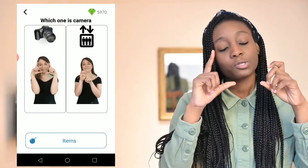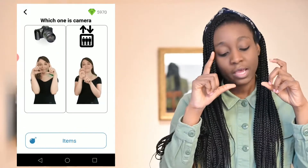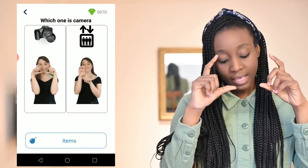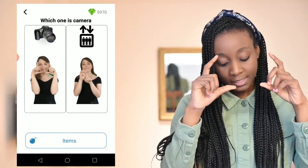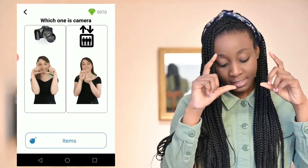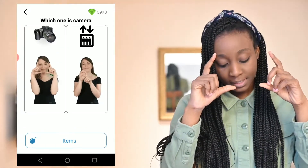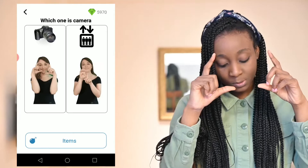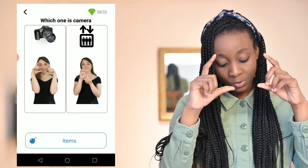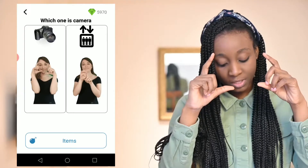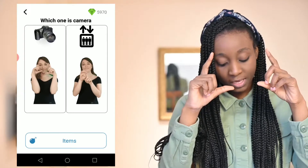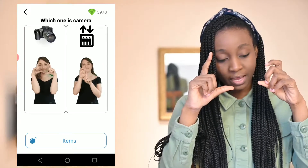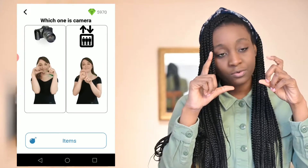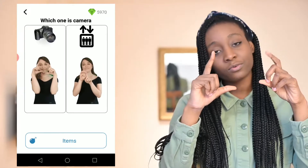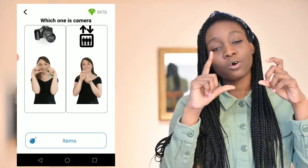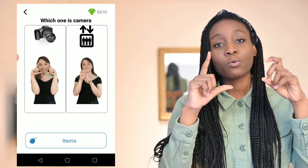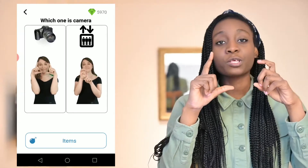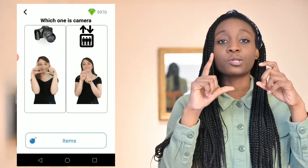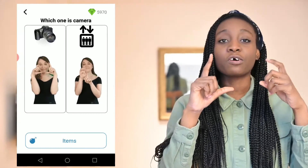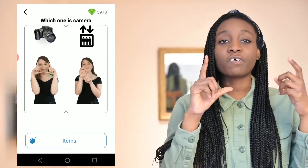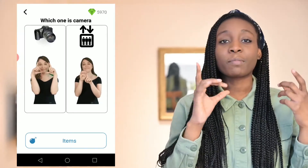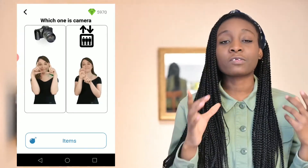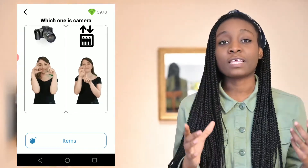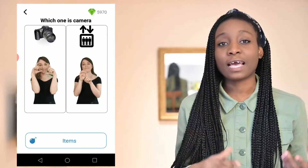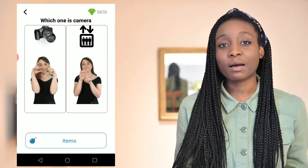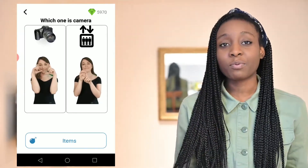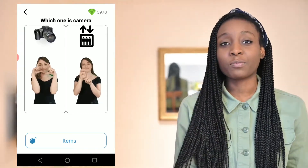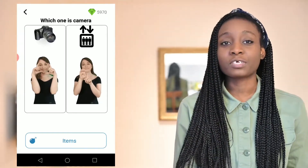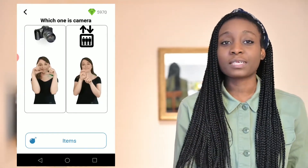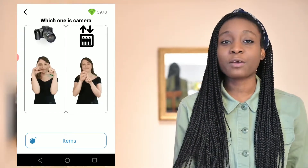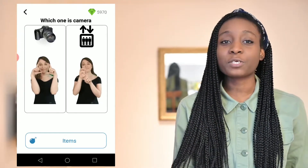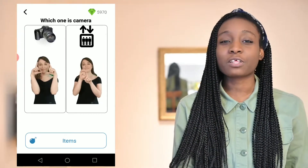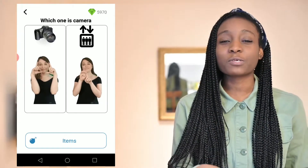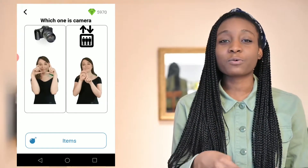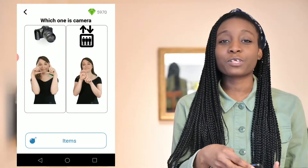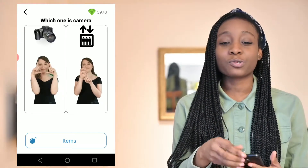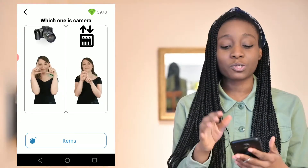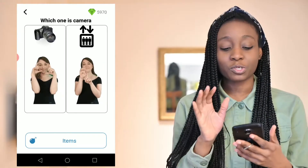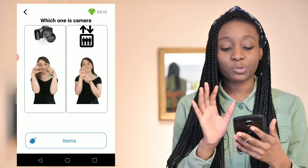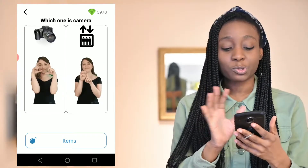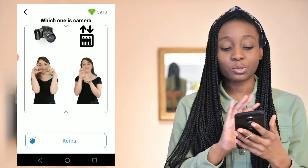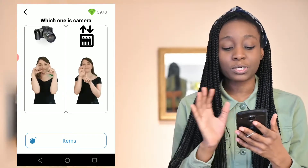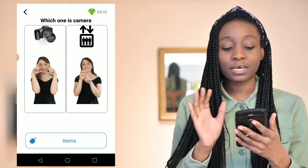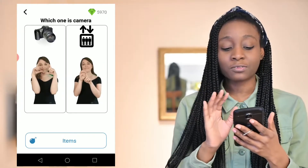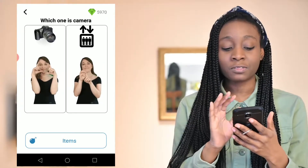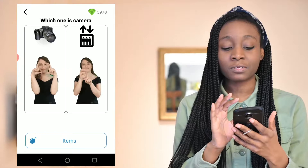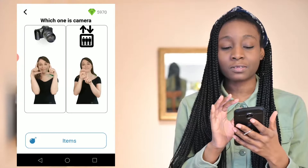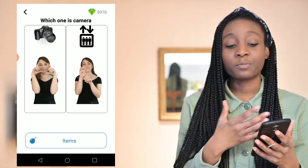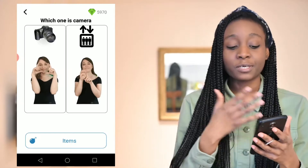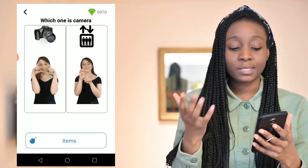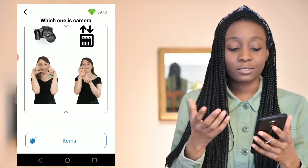I guess this is one thing I don't always love about the app but I wish there was a way to sort of slow down the person